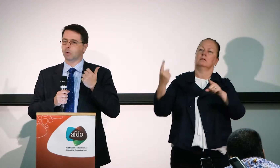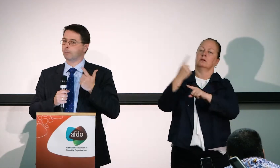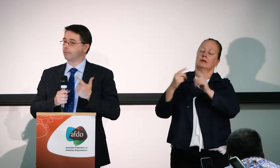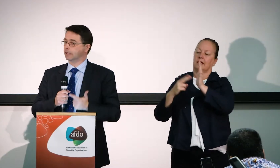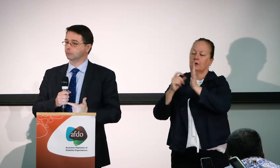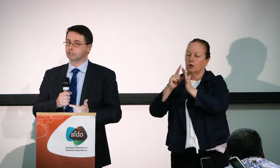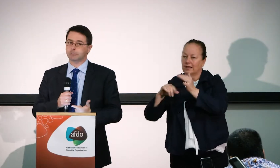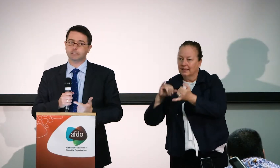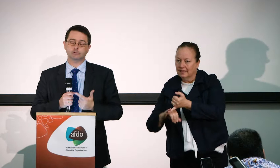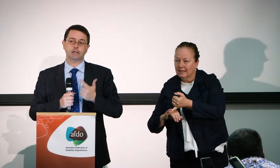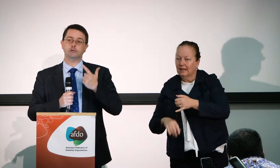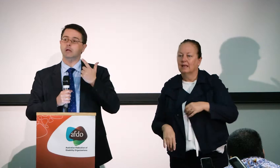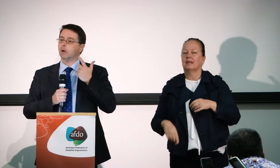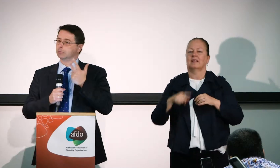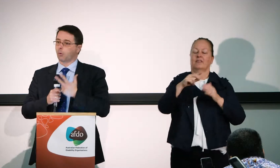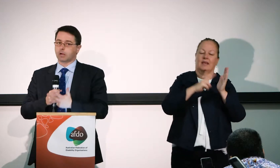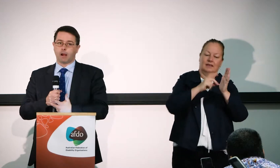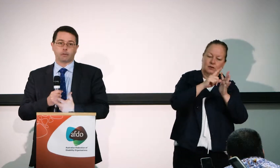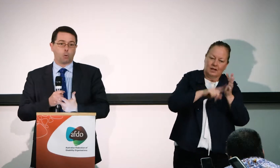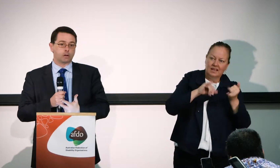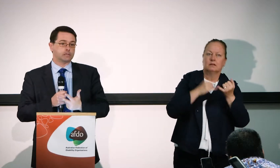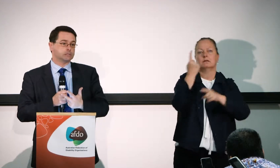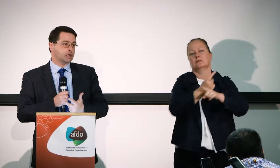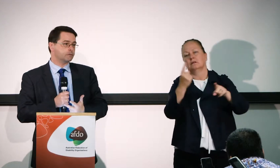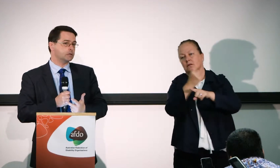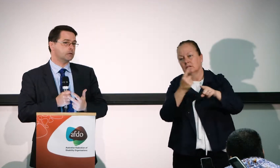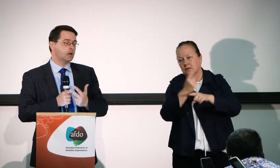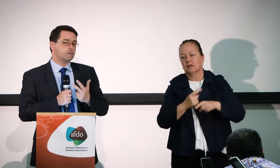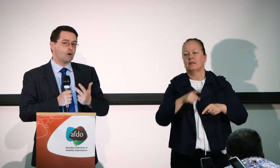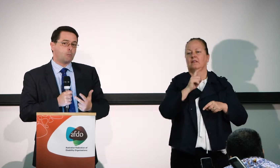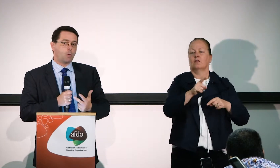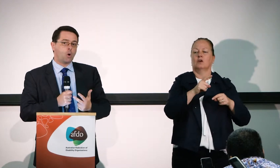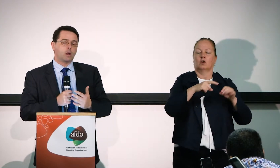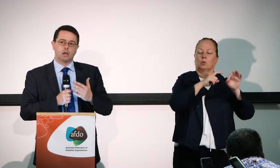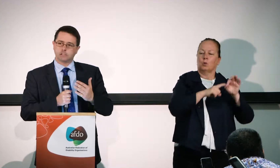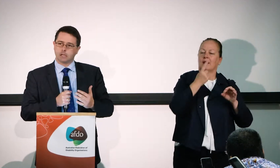We're talking about the National Disability Strategy, We're talking about the Quality and Safety Framework etc.